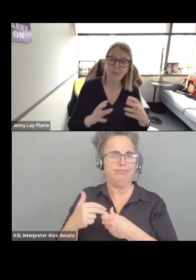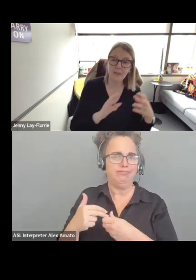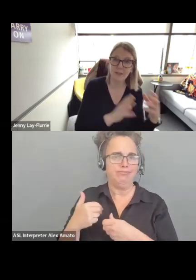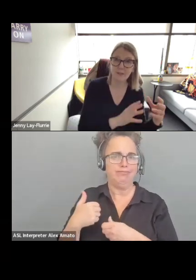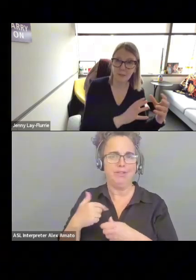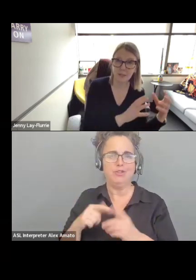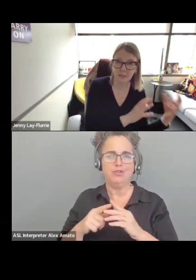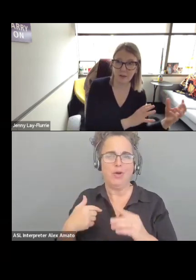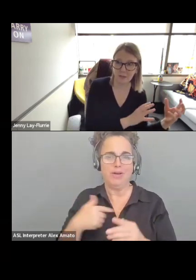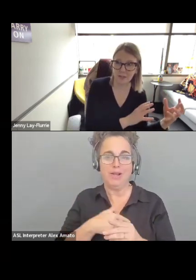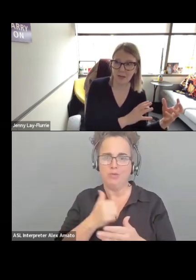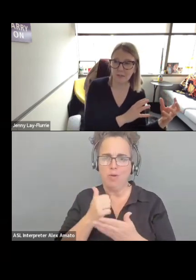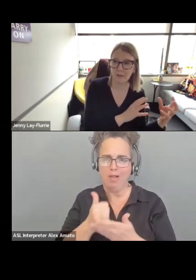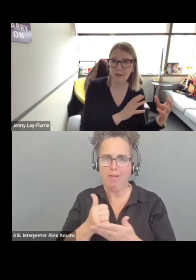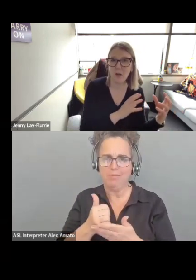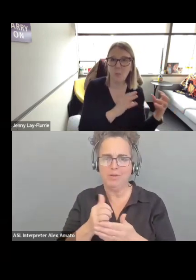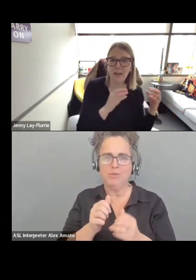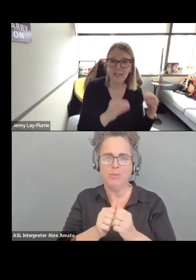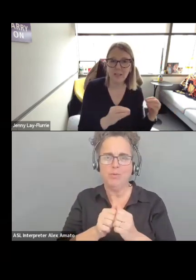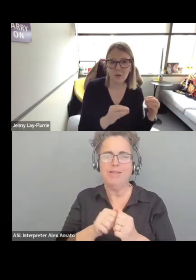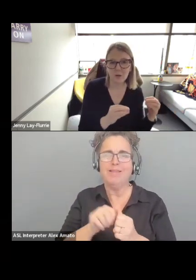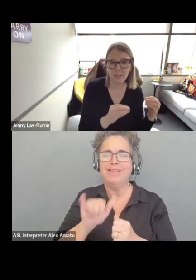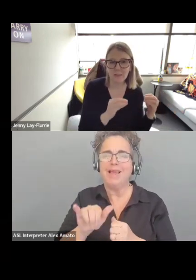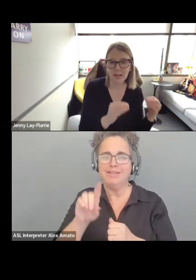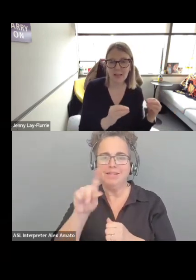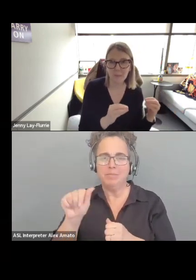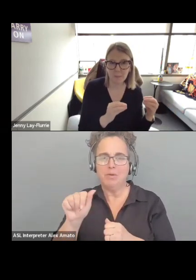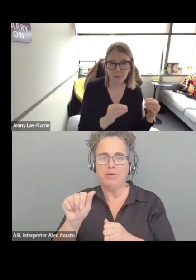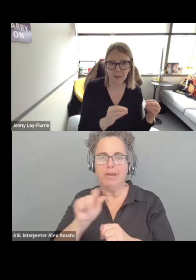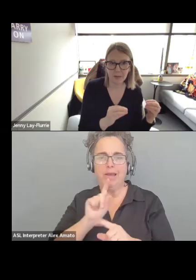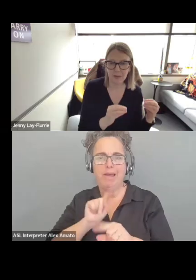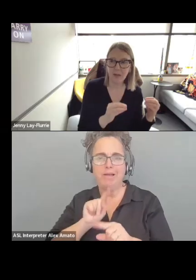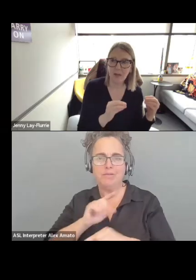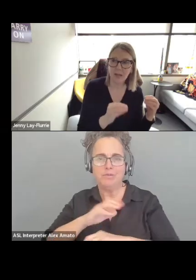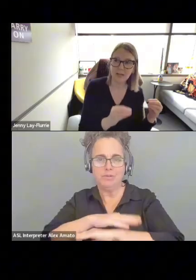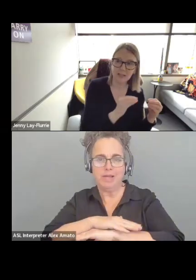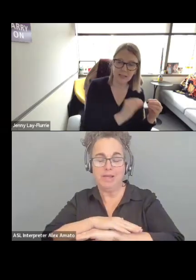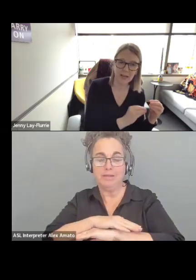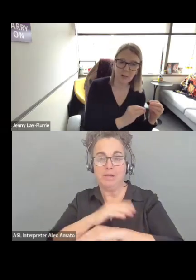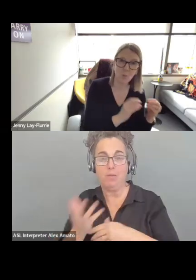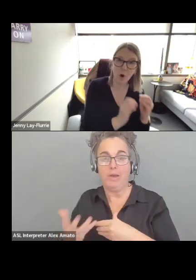with the Disability Answer Desk. We integrated their capability into DAD.